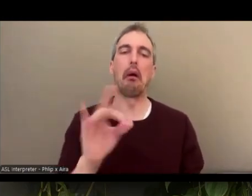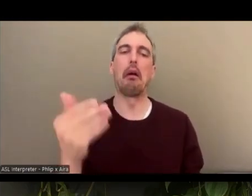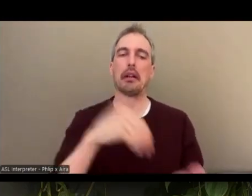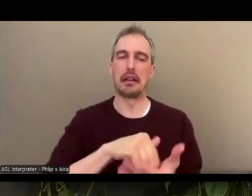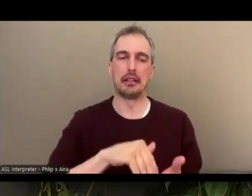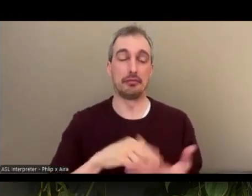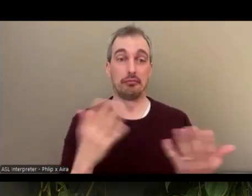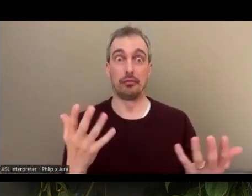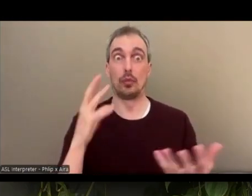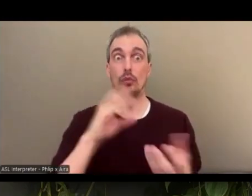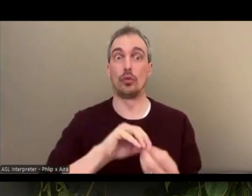Okay.